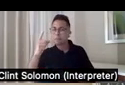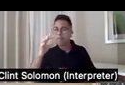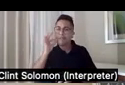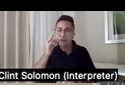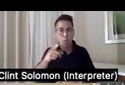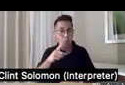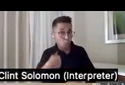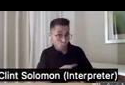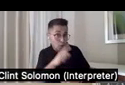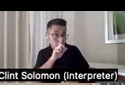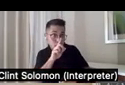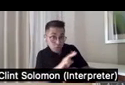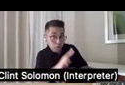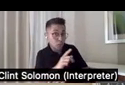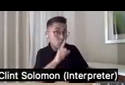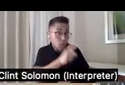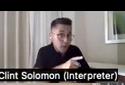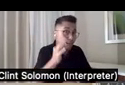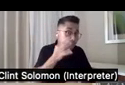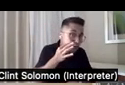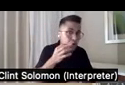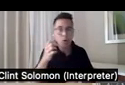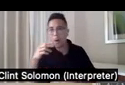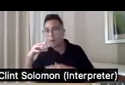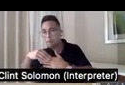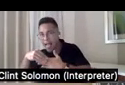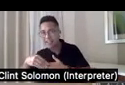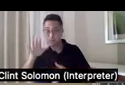how that kind of changes the experience and so on so you'd have to think about this for